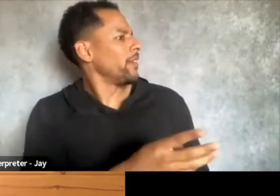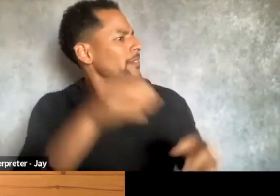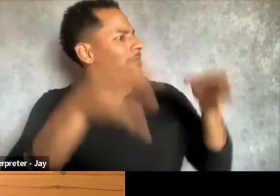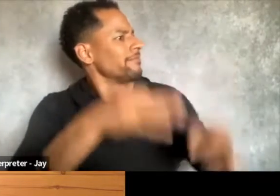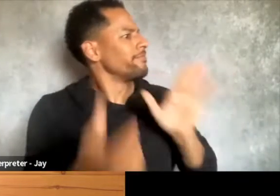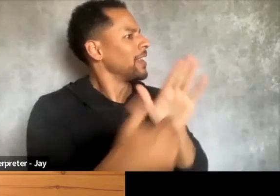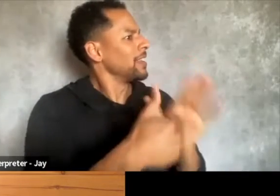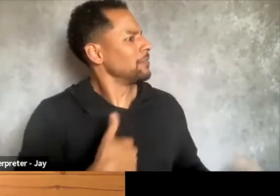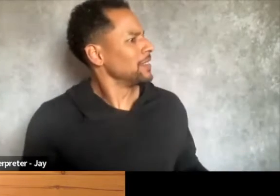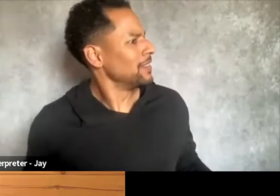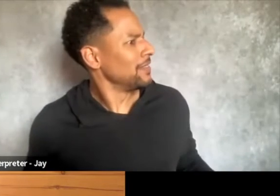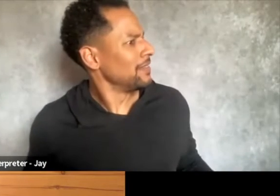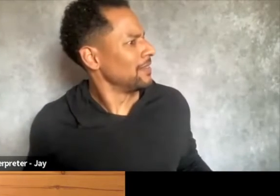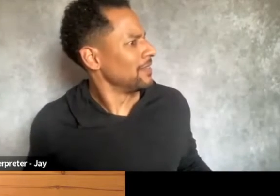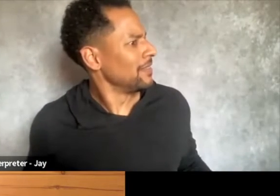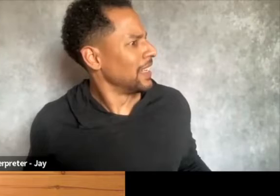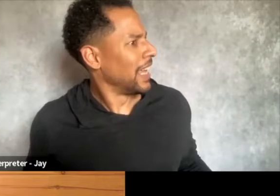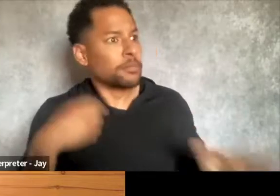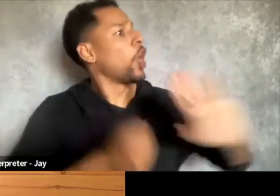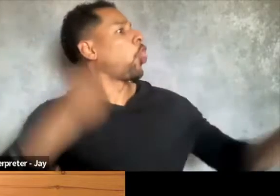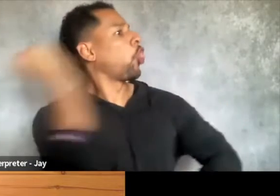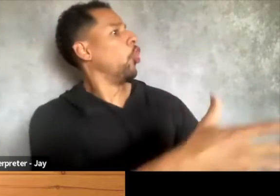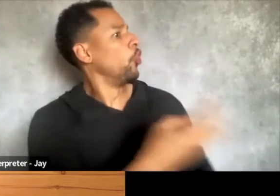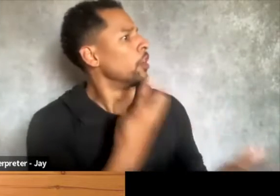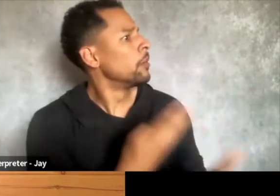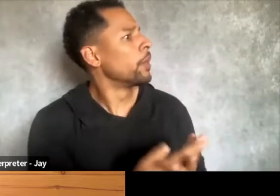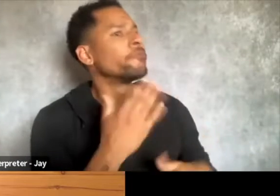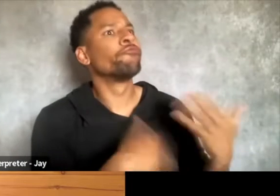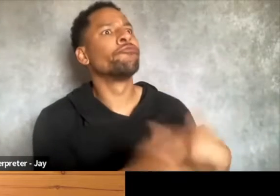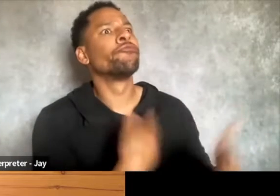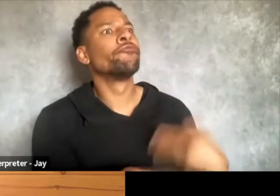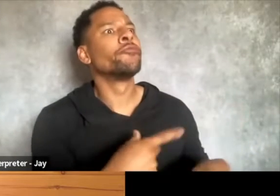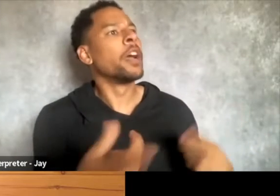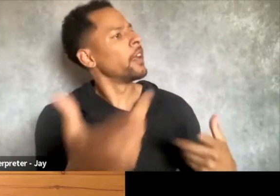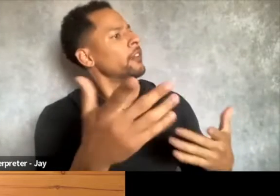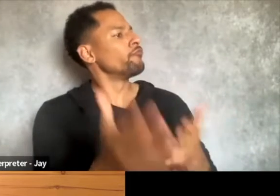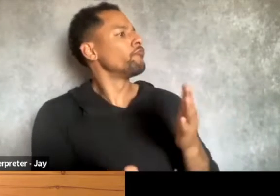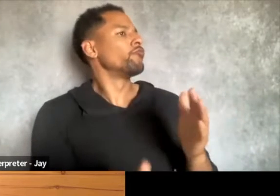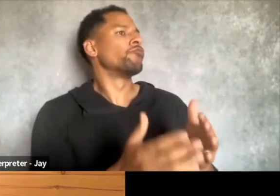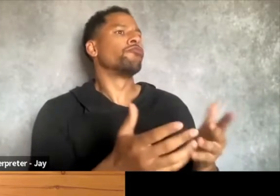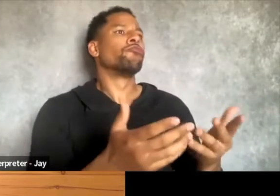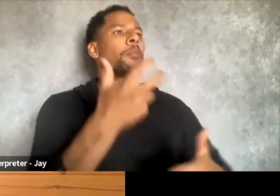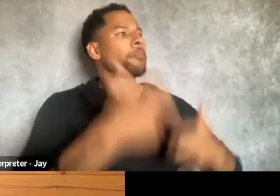I'd just be thrown into prison, do my time, and that be the end of it? But did you forget how much